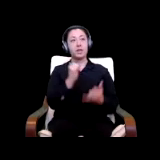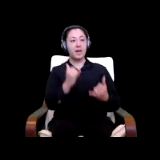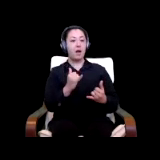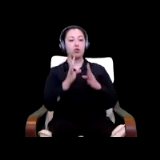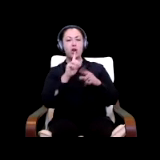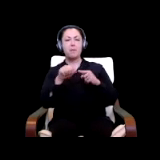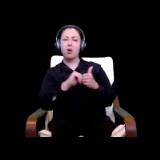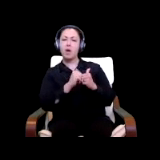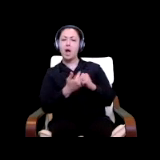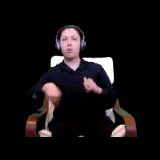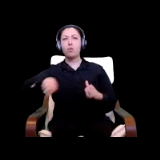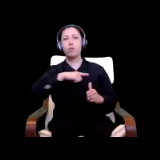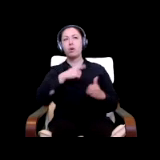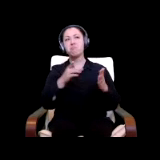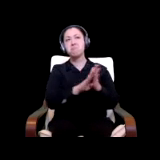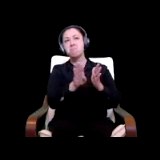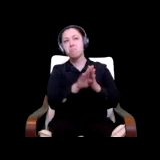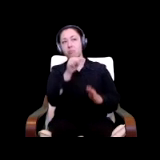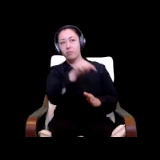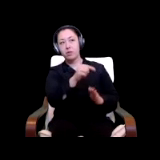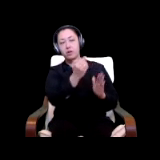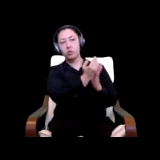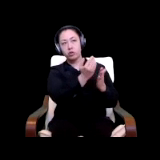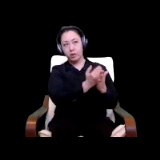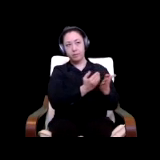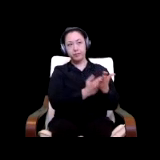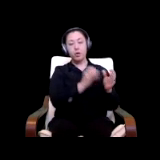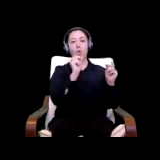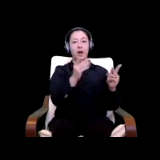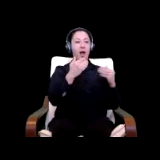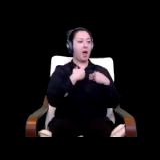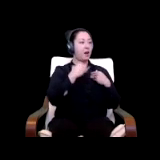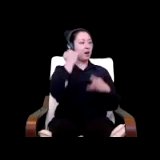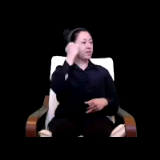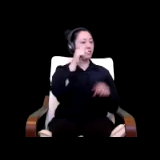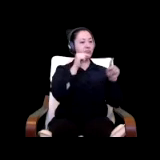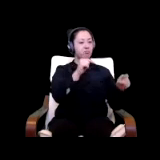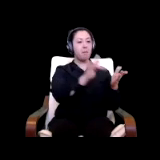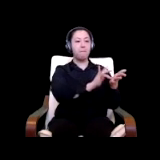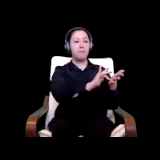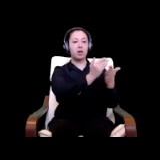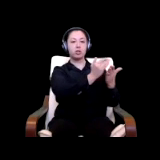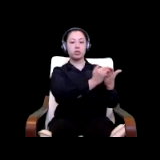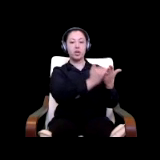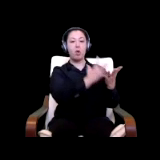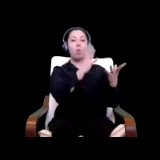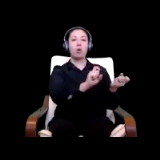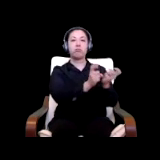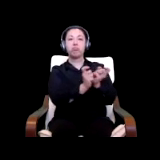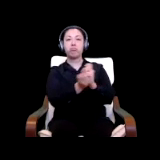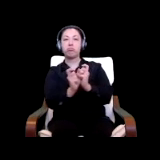idea of adapting the medical checklist in schools. And how we went about it was we collaborated